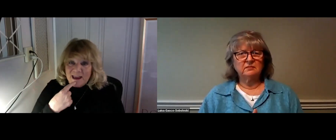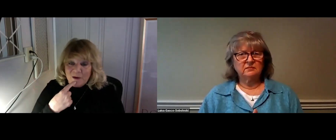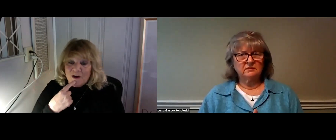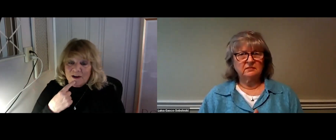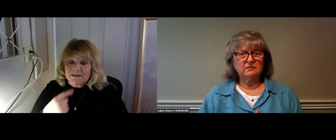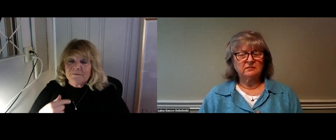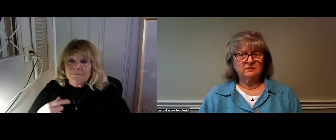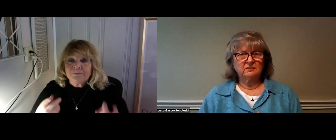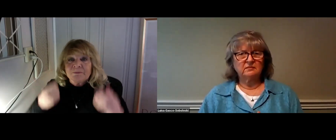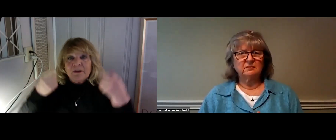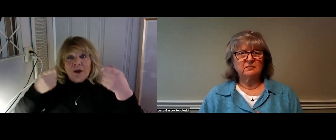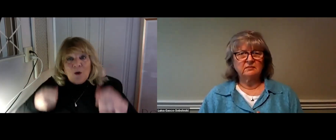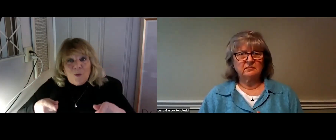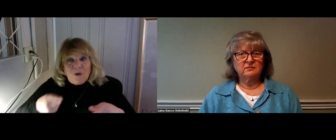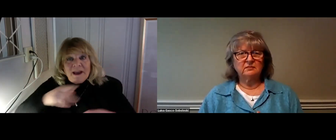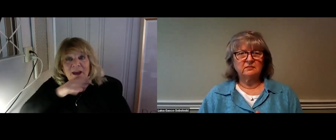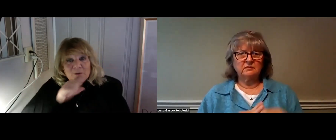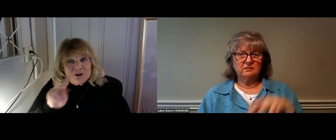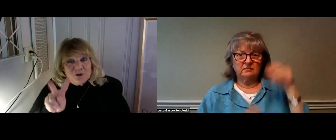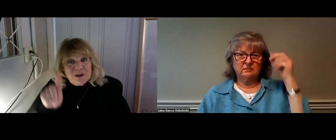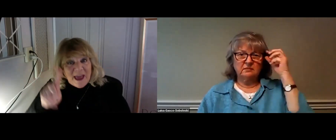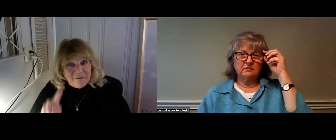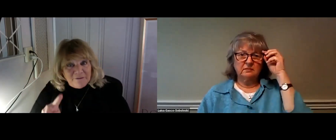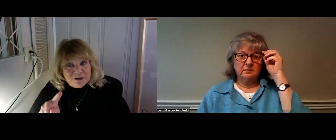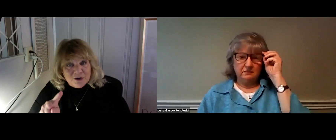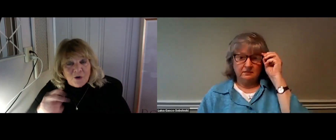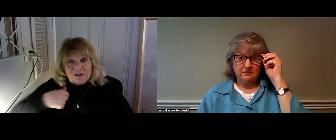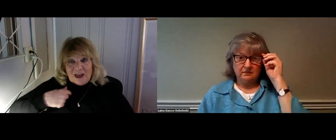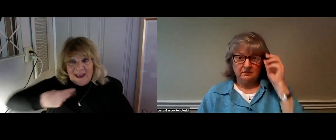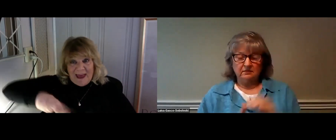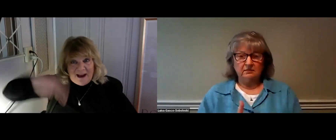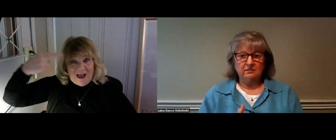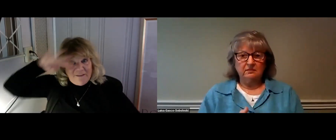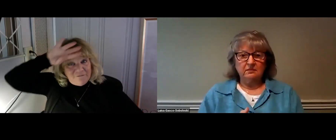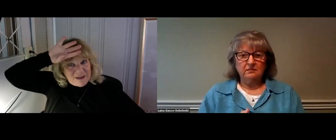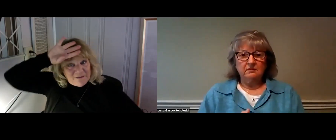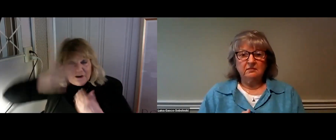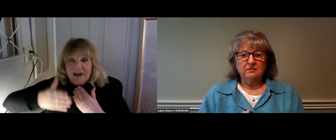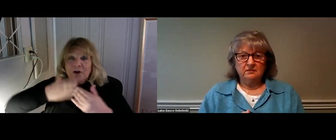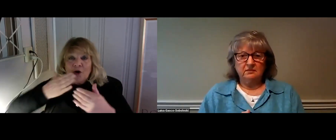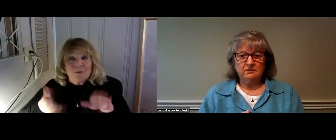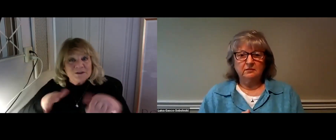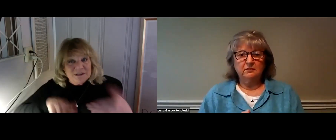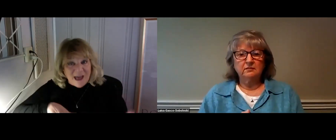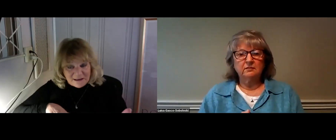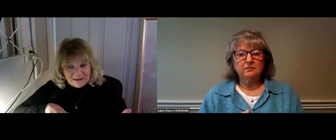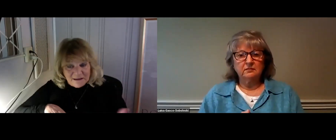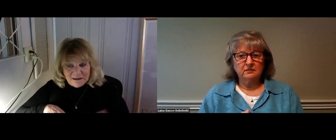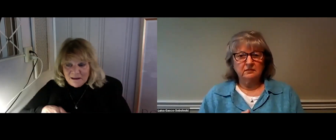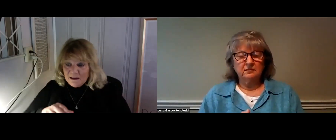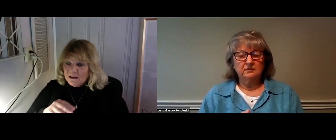was, "When I was two and a half years old I had a high fever and almost died.